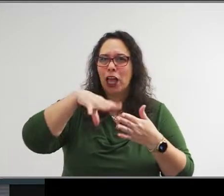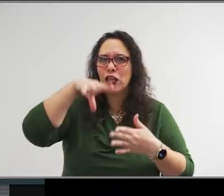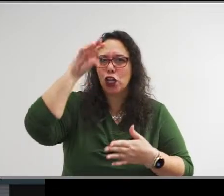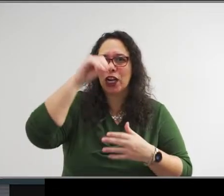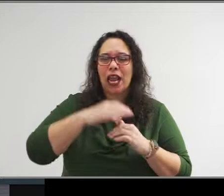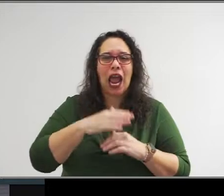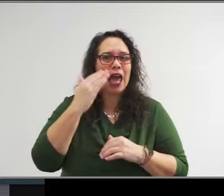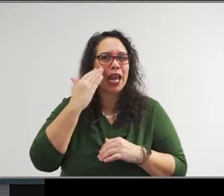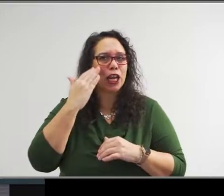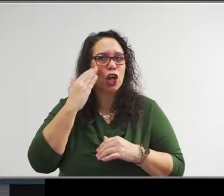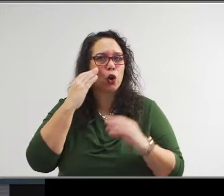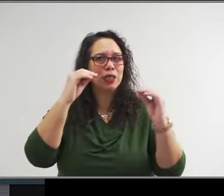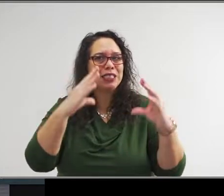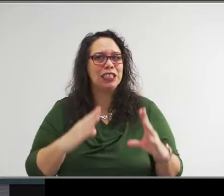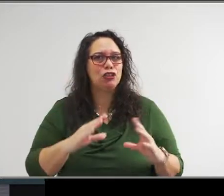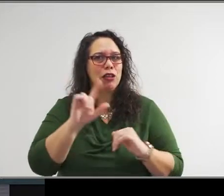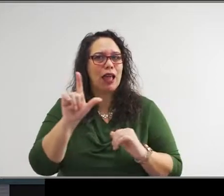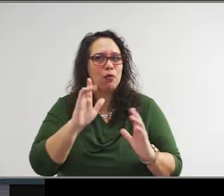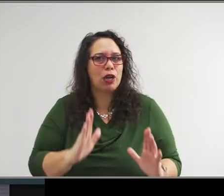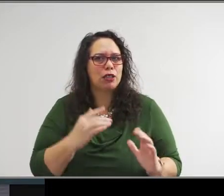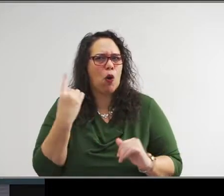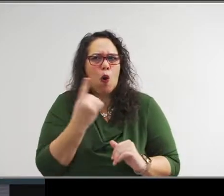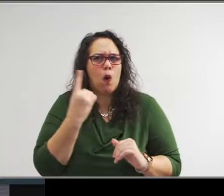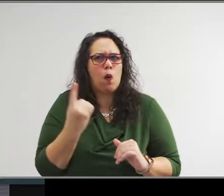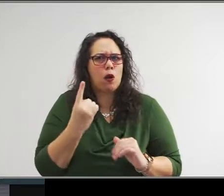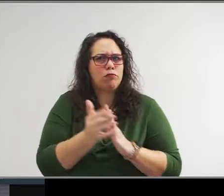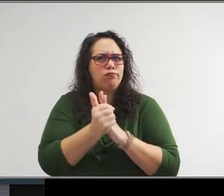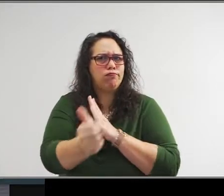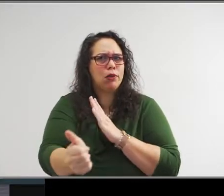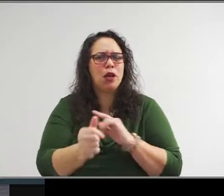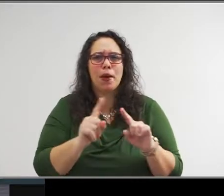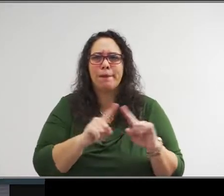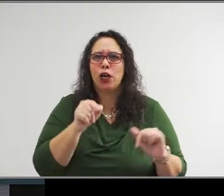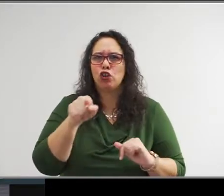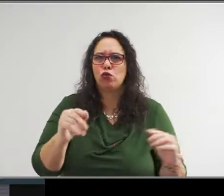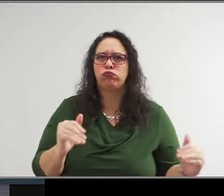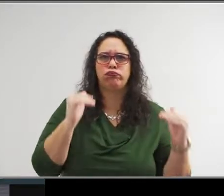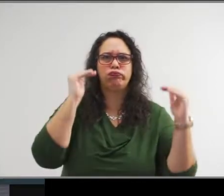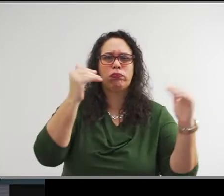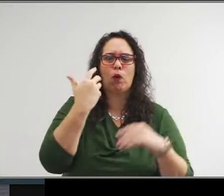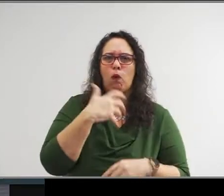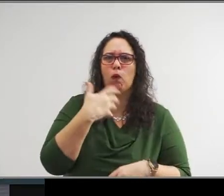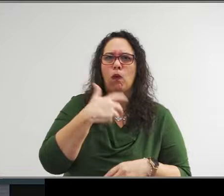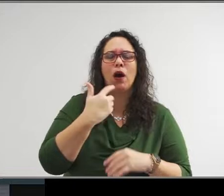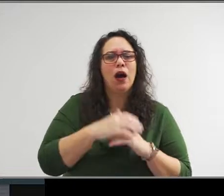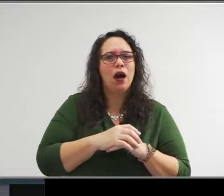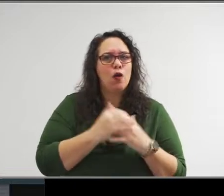but it seems you have stepped it up especially. And in the moment of history that we are in,